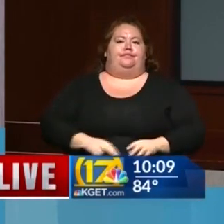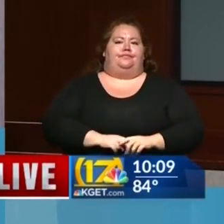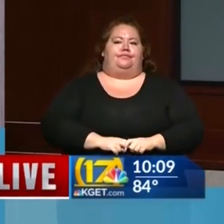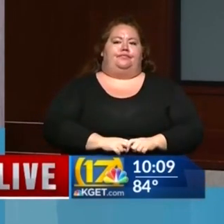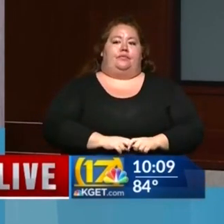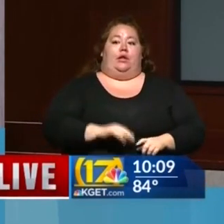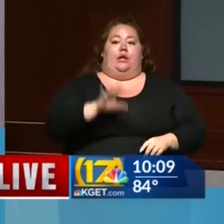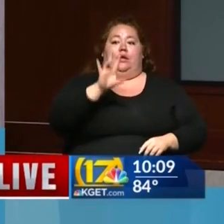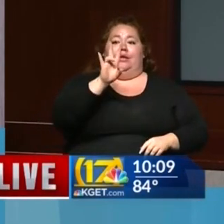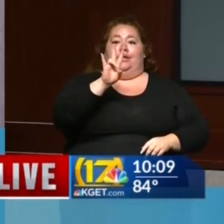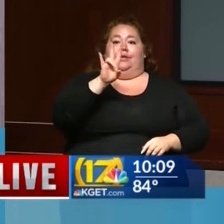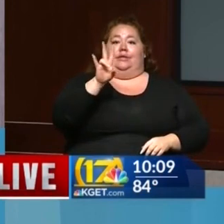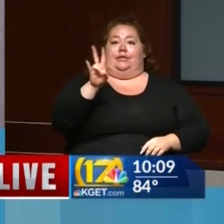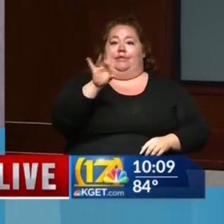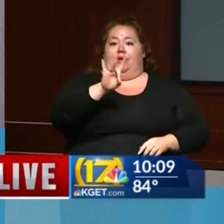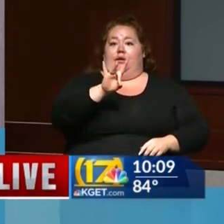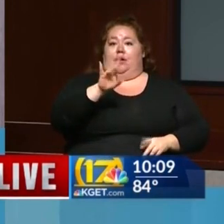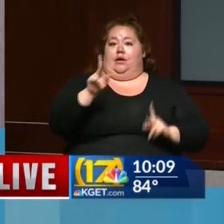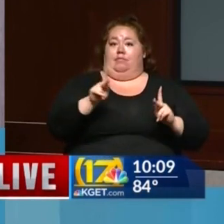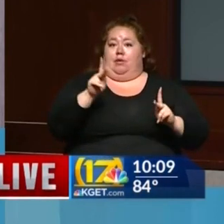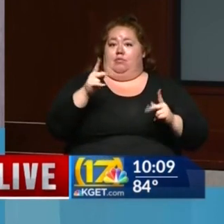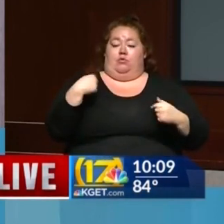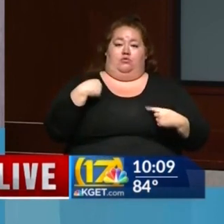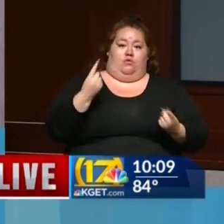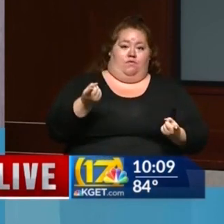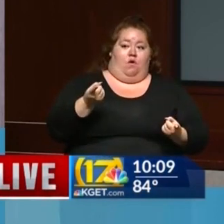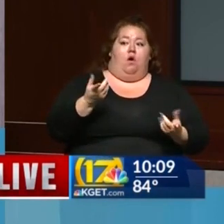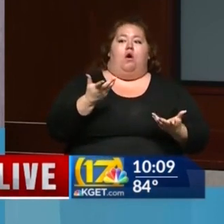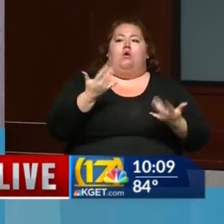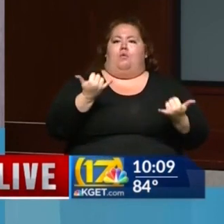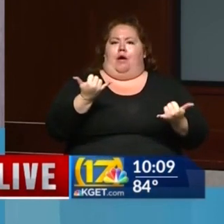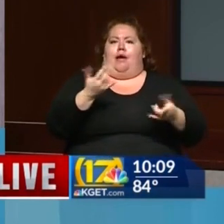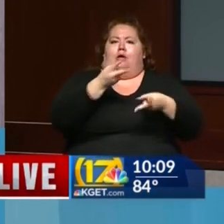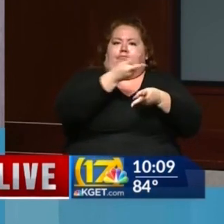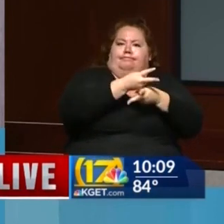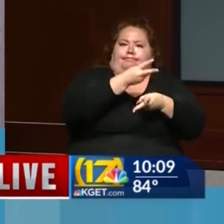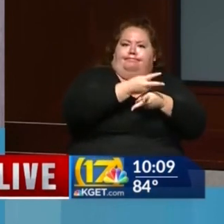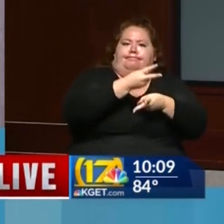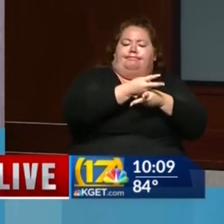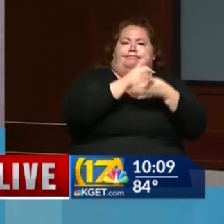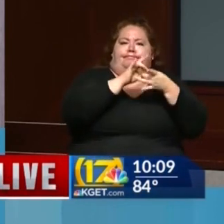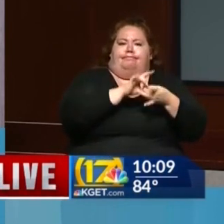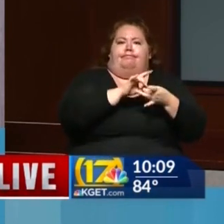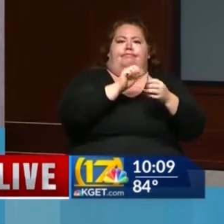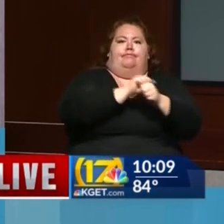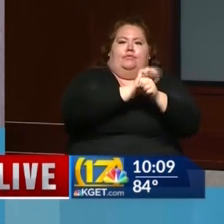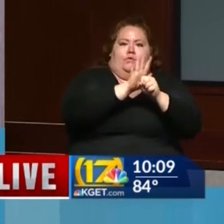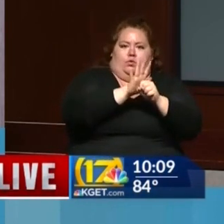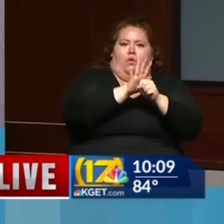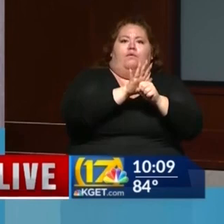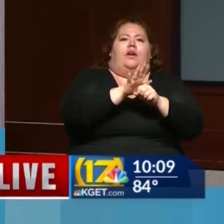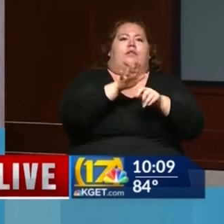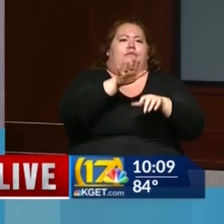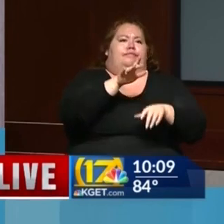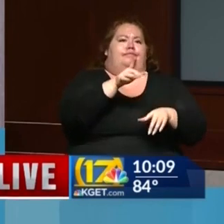ISOLATED AND RECOVERING AT HOME TREATING THEIR SYMPTOMS ON THEIR OWN. 78 PEOPLE, AS OF TODAY, ARE